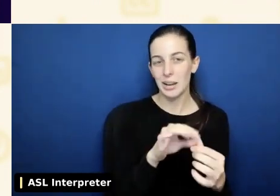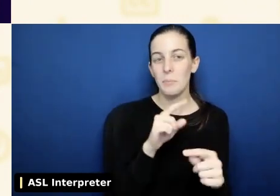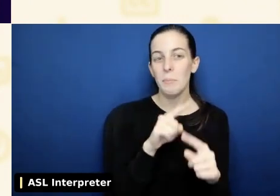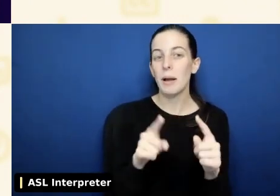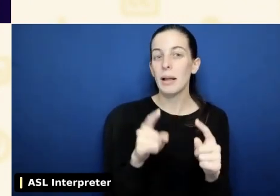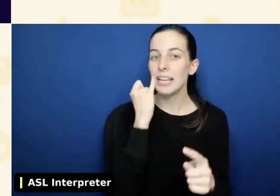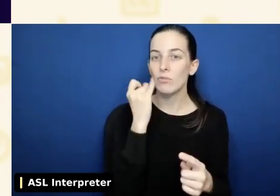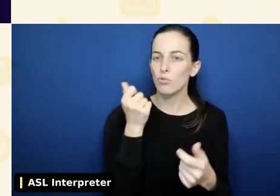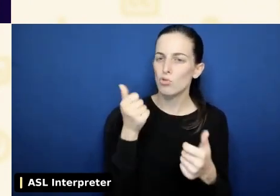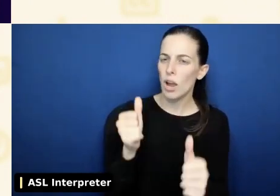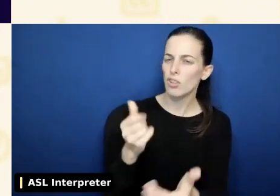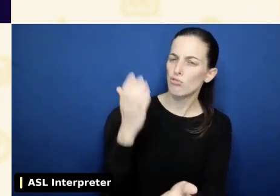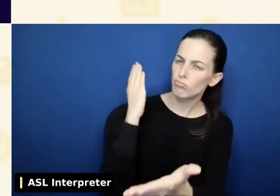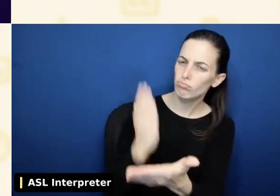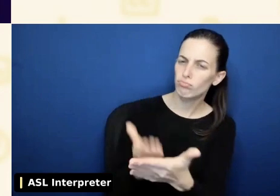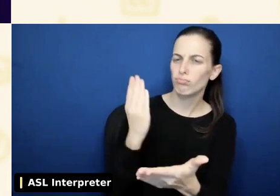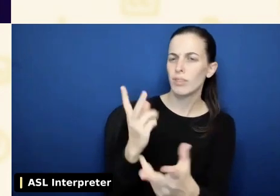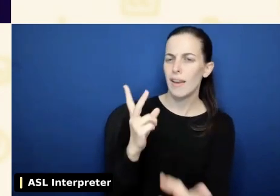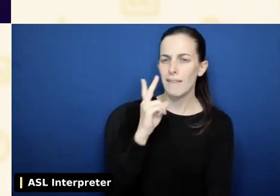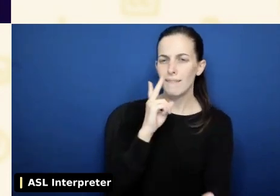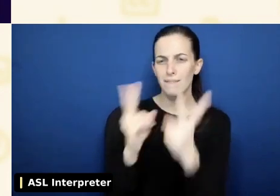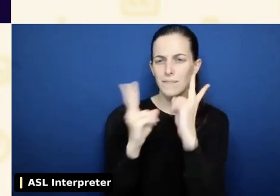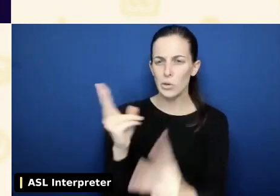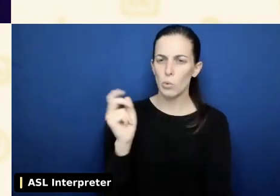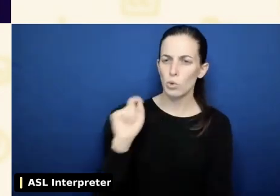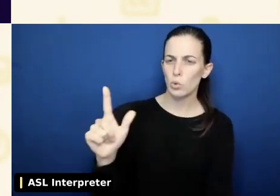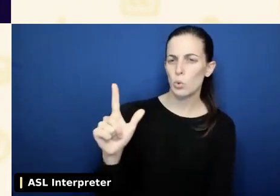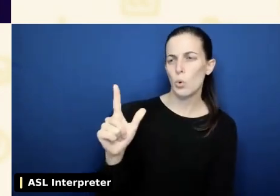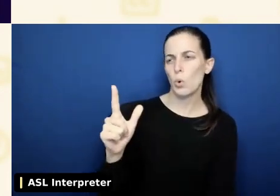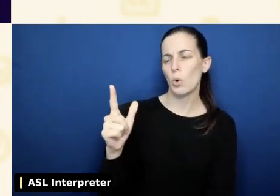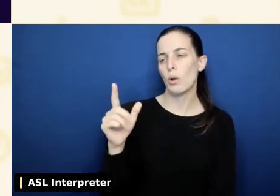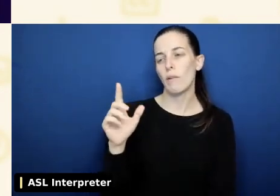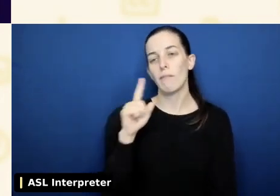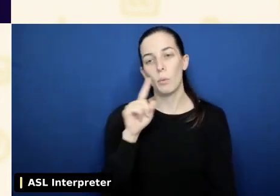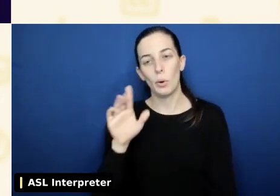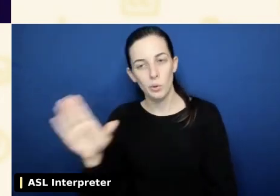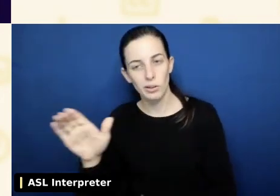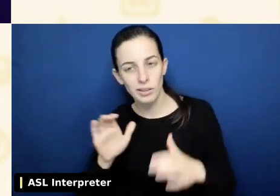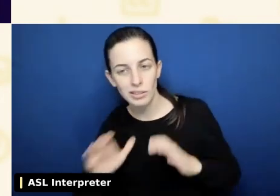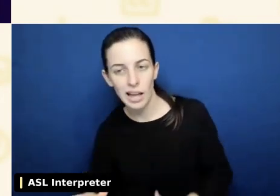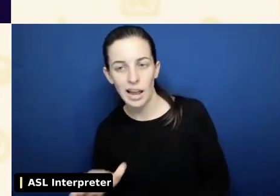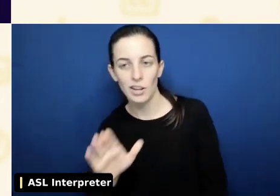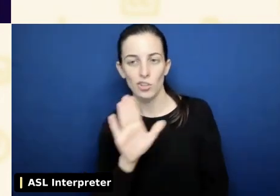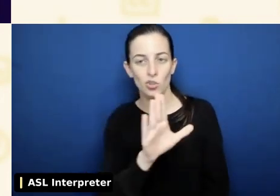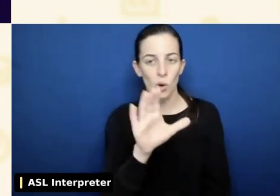why a visual tool that you are building, whether it's for a client or for your own company, and you need to justify that